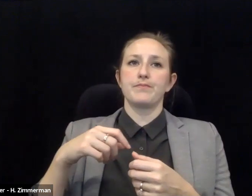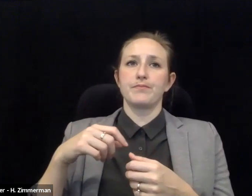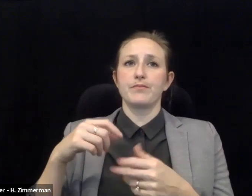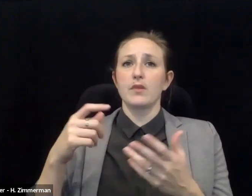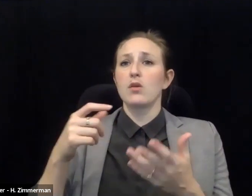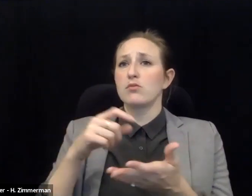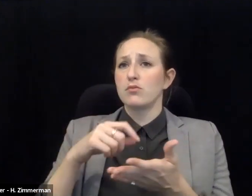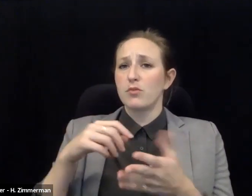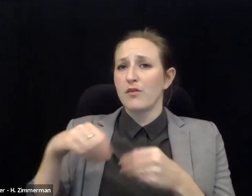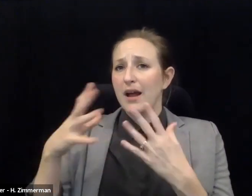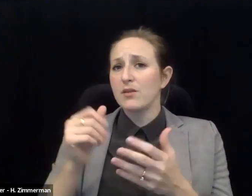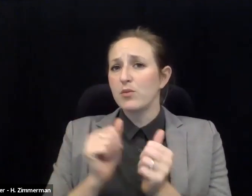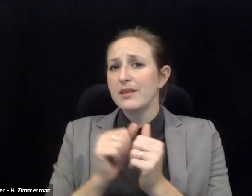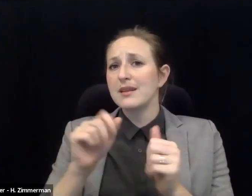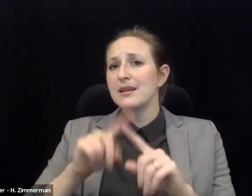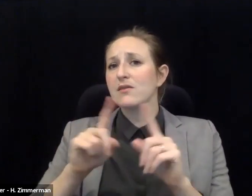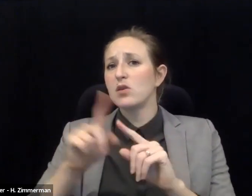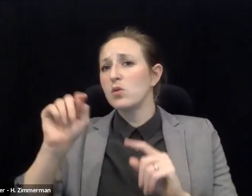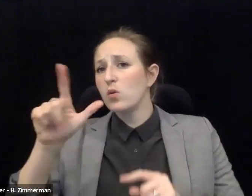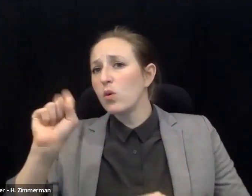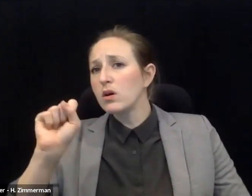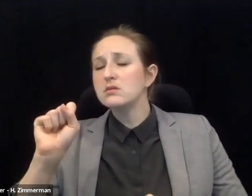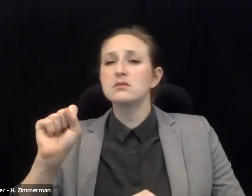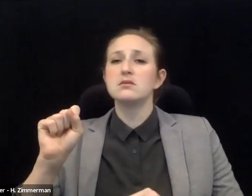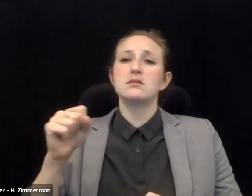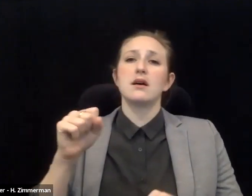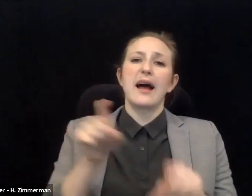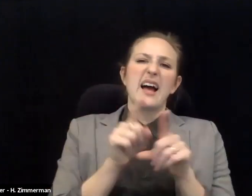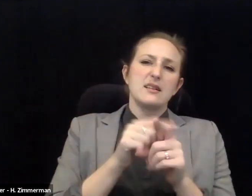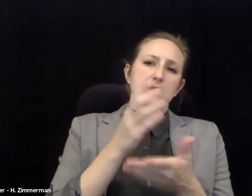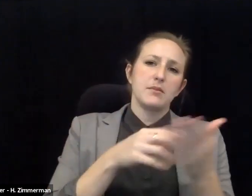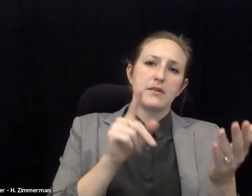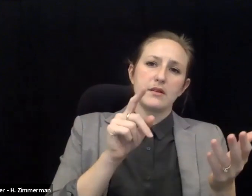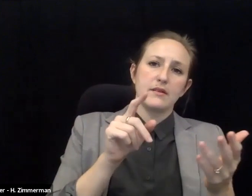tools and things like that to work from as the different materials were being created.